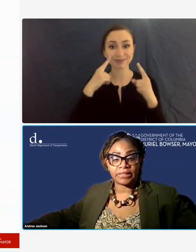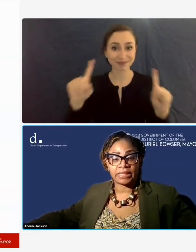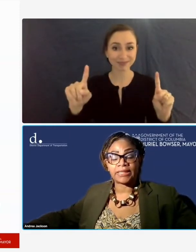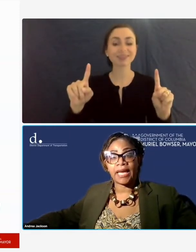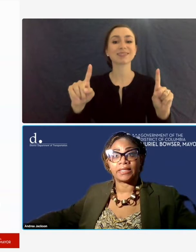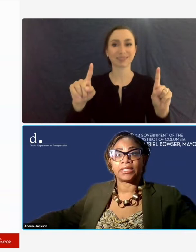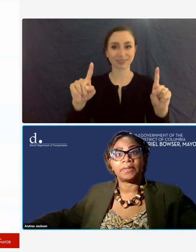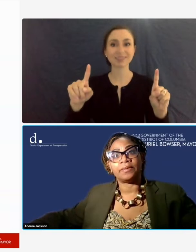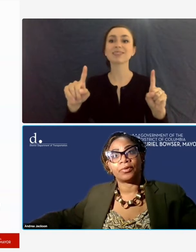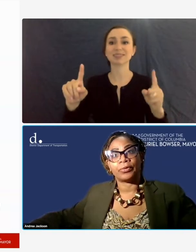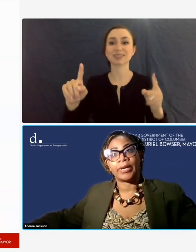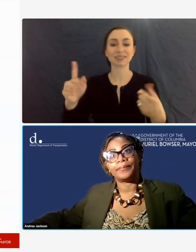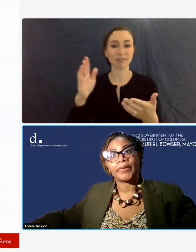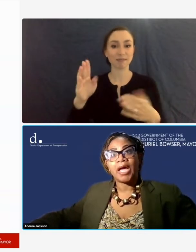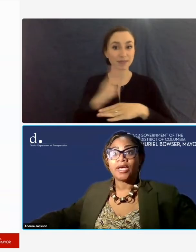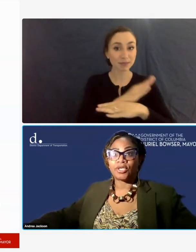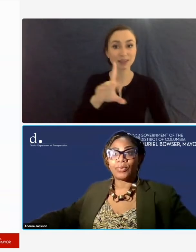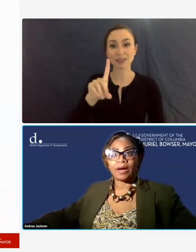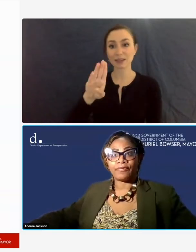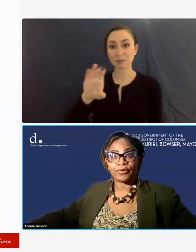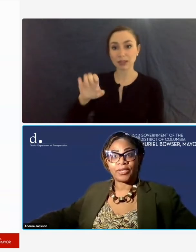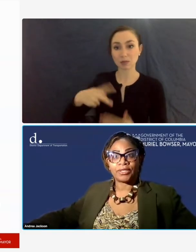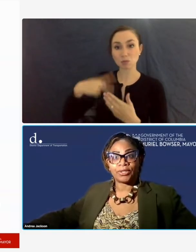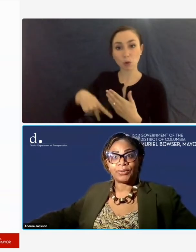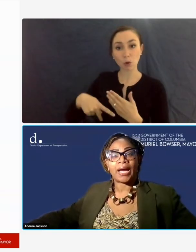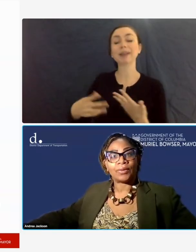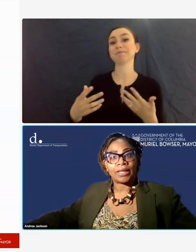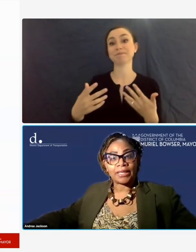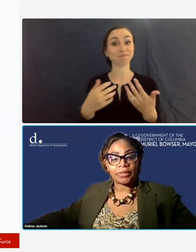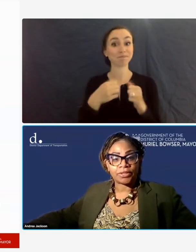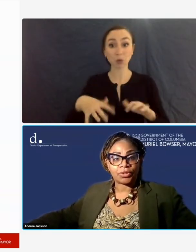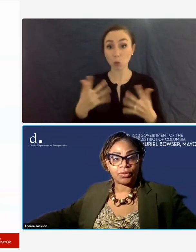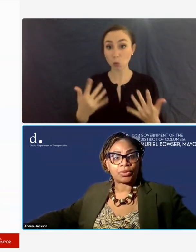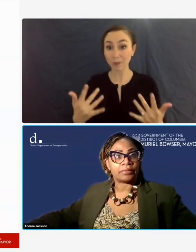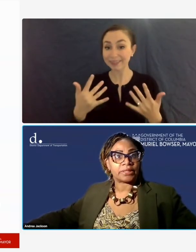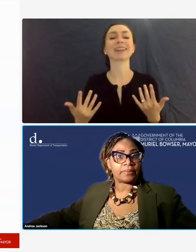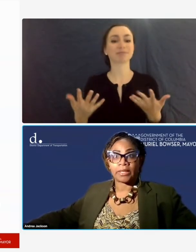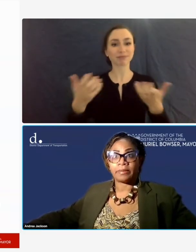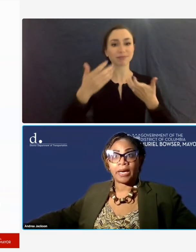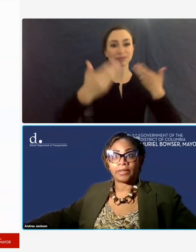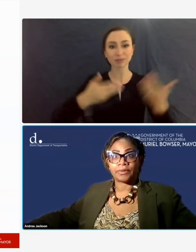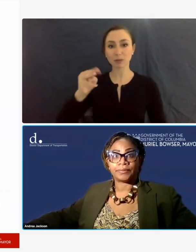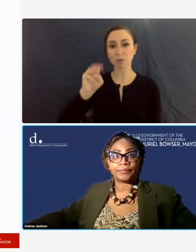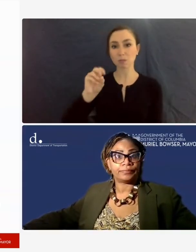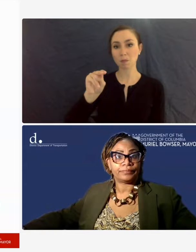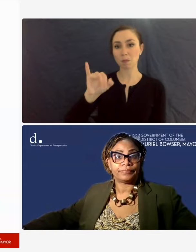and the dbe program so without further ado i would like to introduce miss monica miles